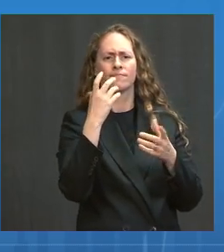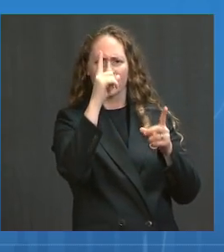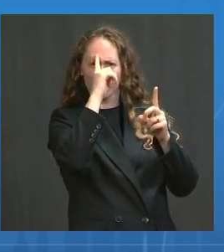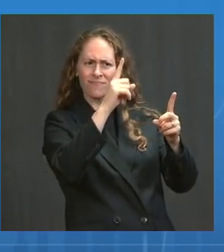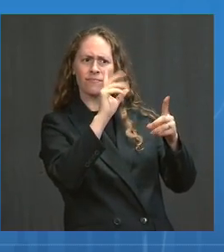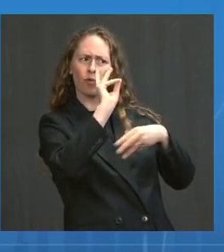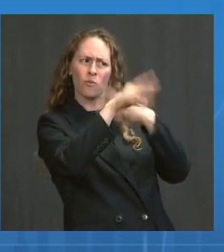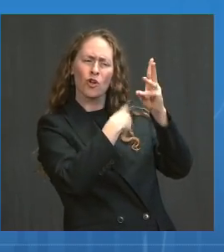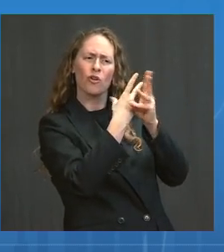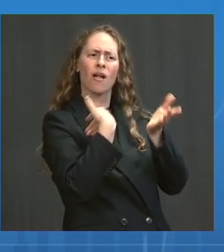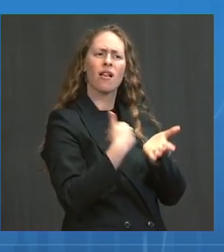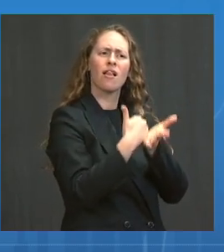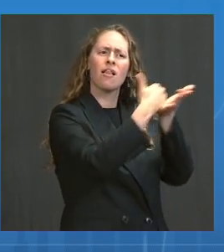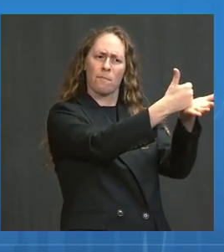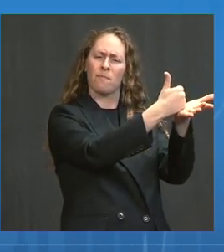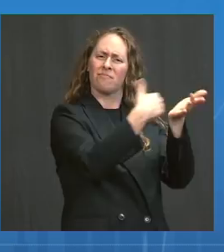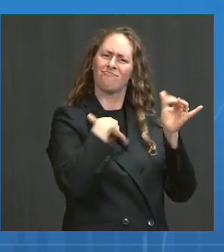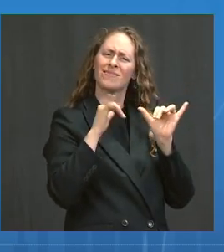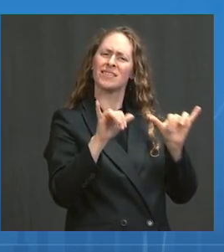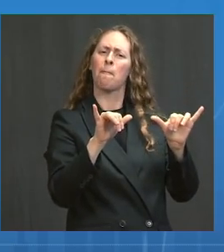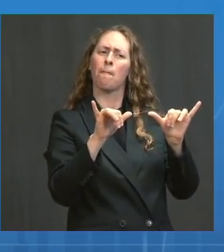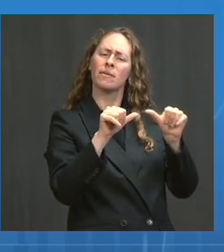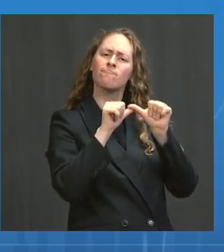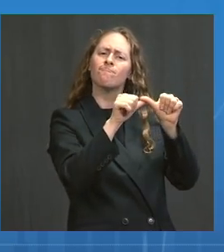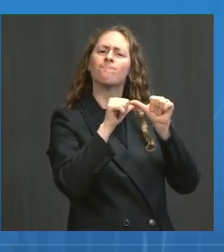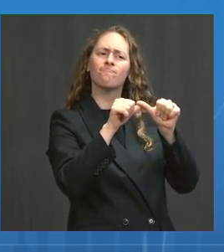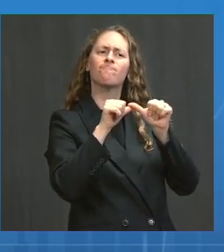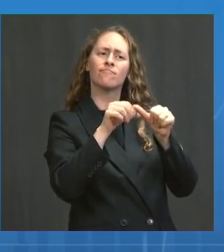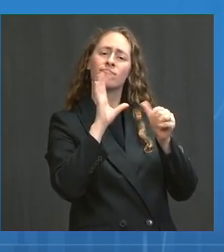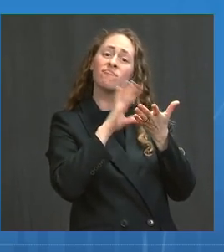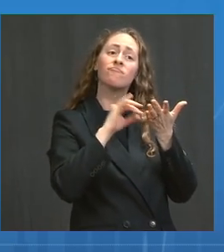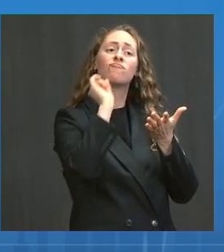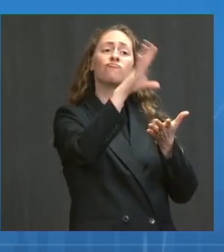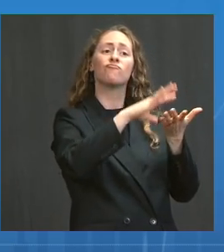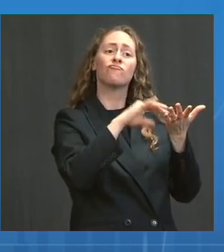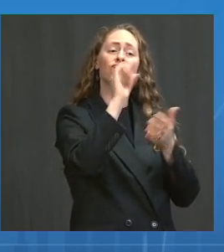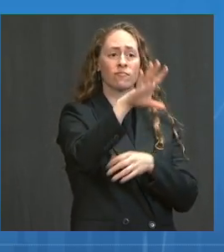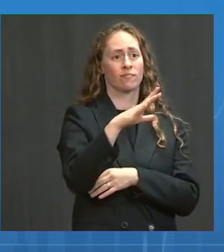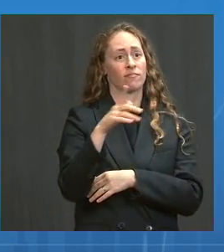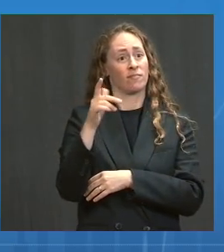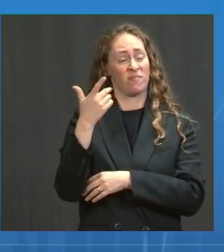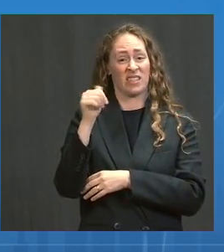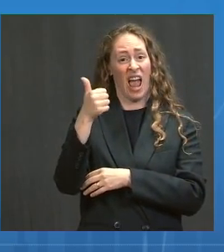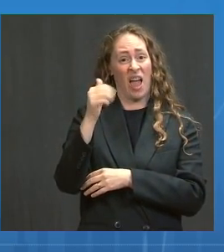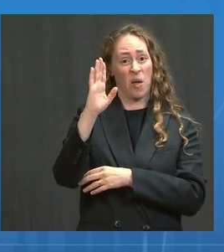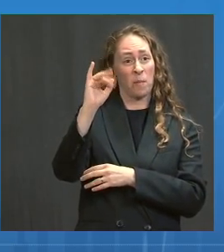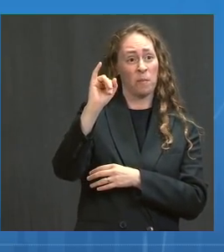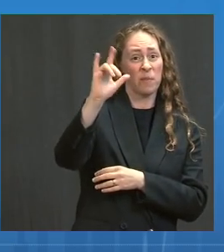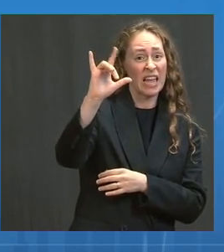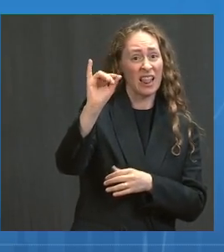We will continue to share tens of millions more U.S. doses over the summer months as we help